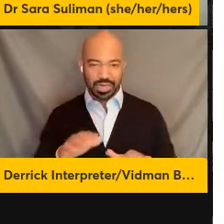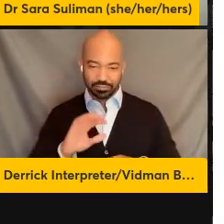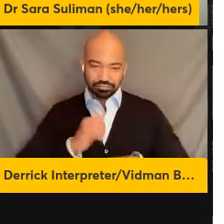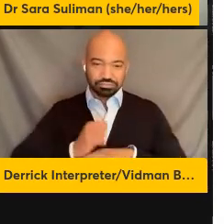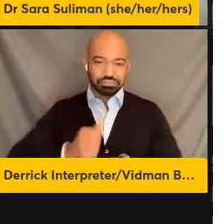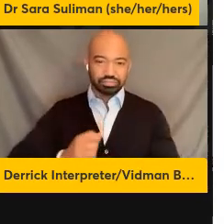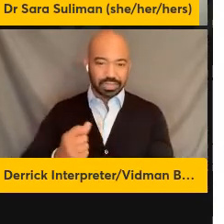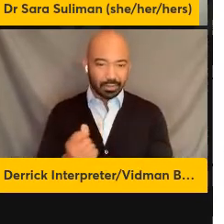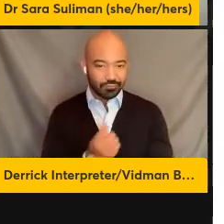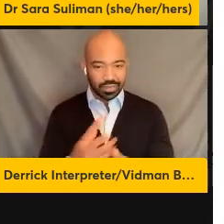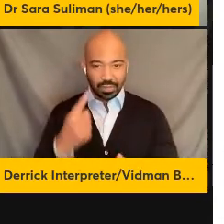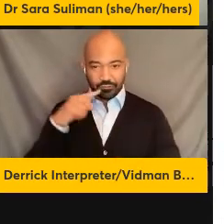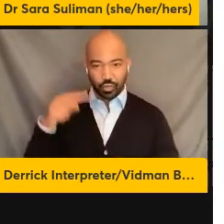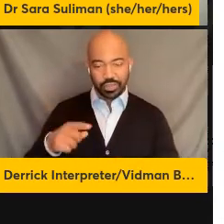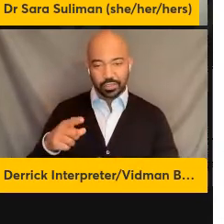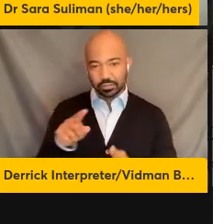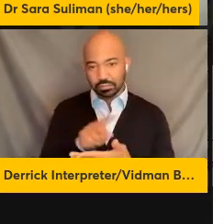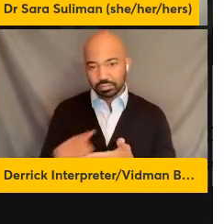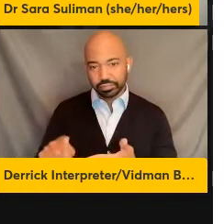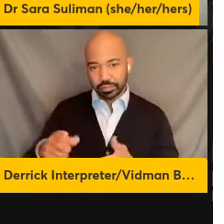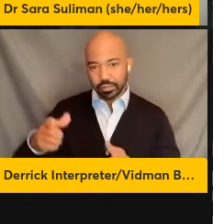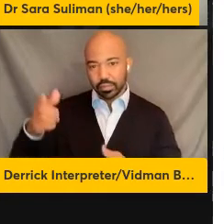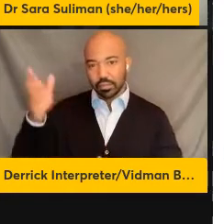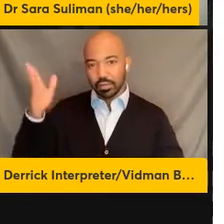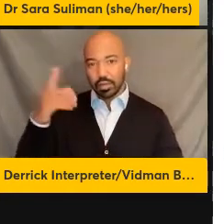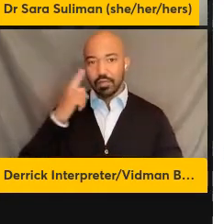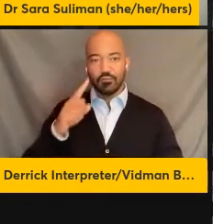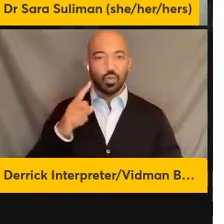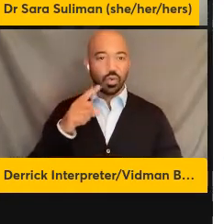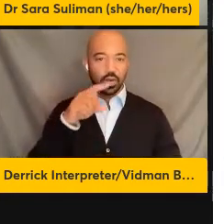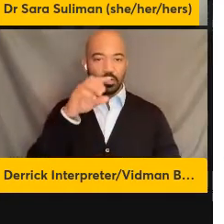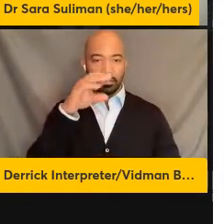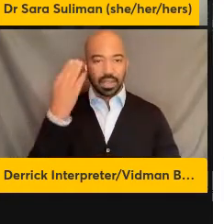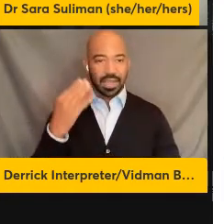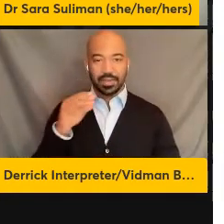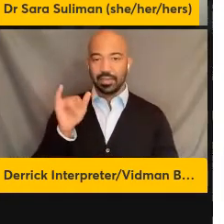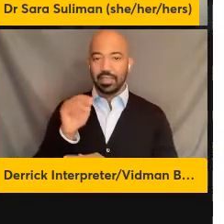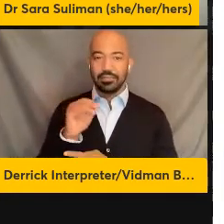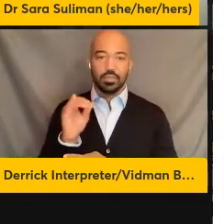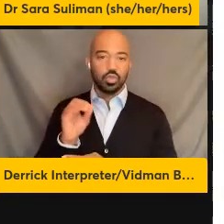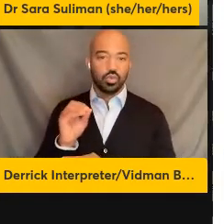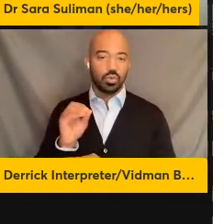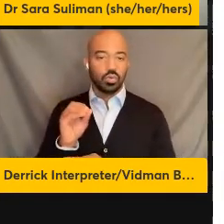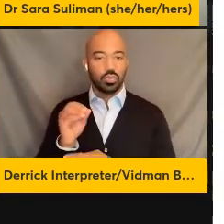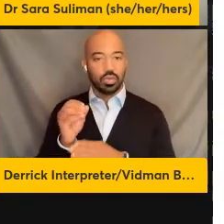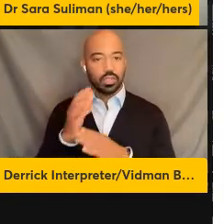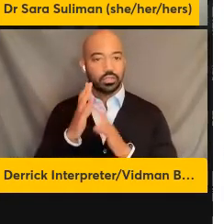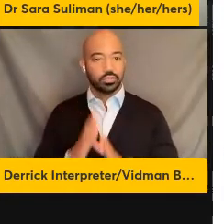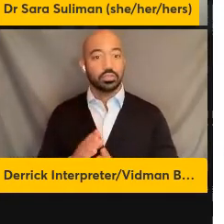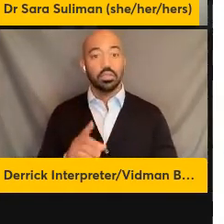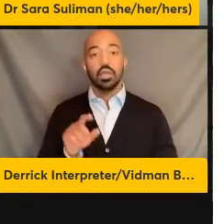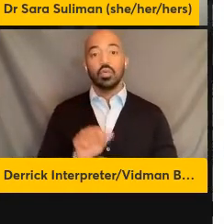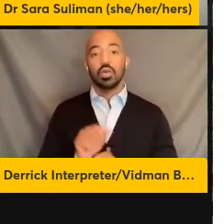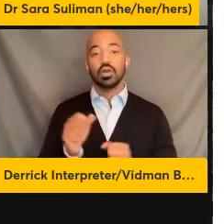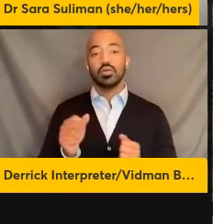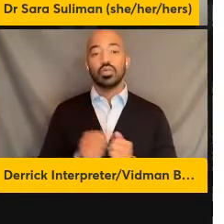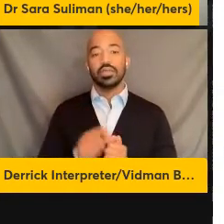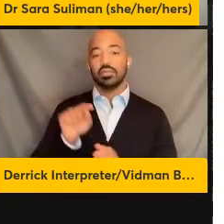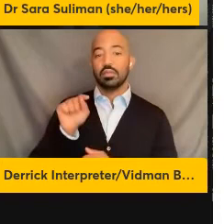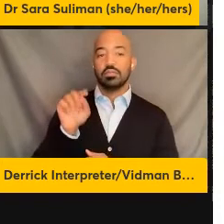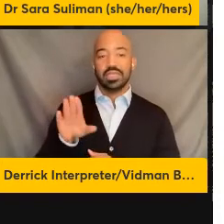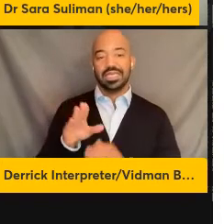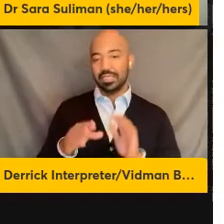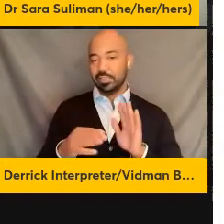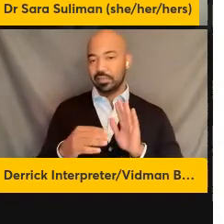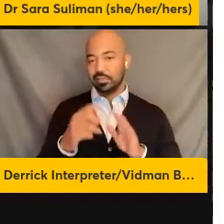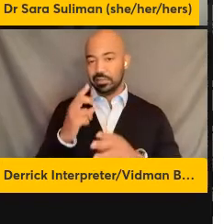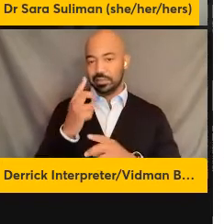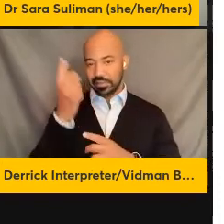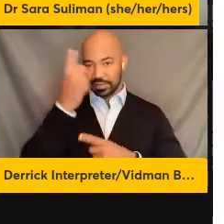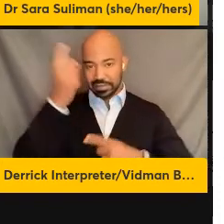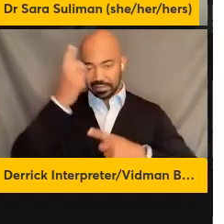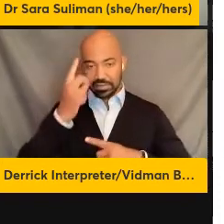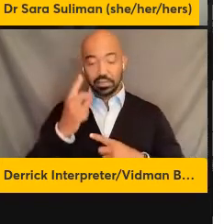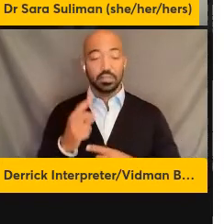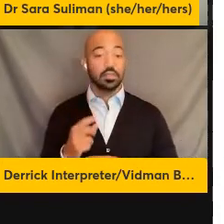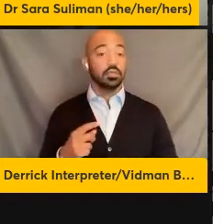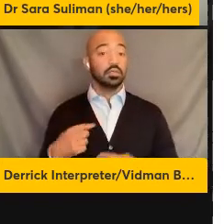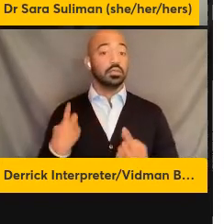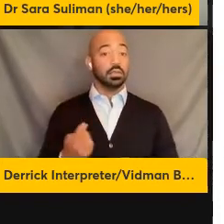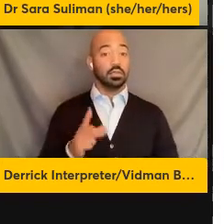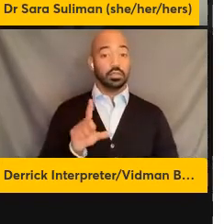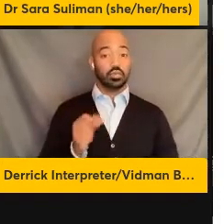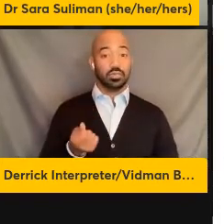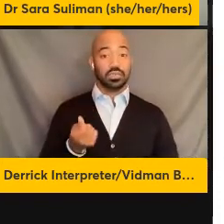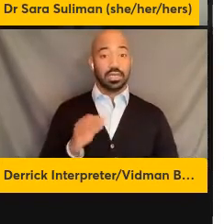year to create this platform for black immunologist. So I work on tuberculosis disease. And as of 2019, at least before COVID